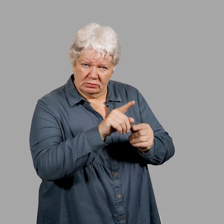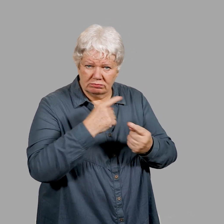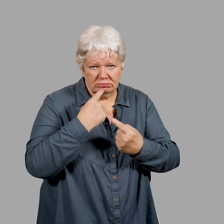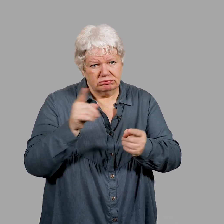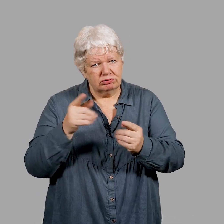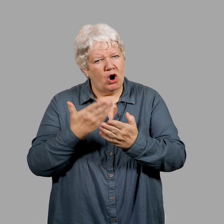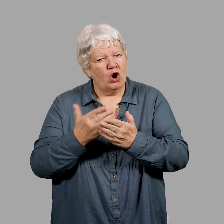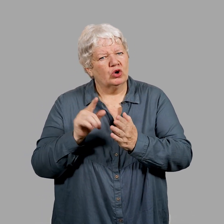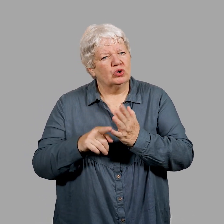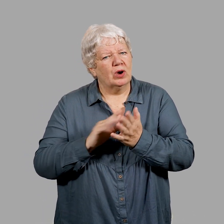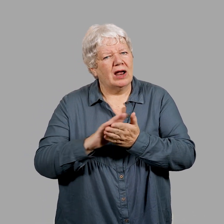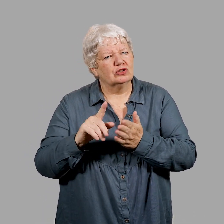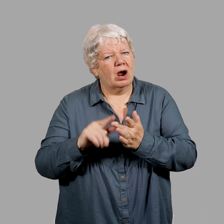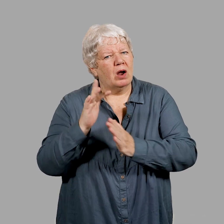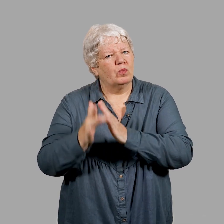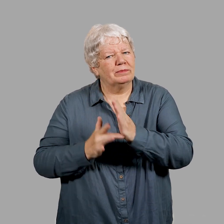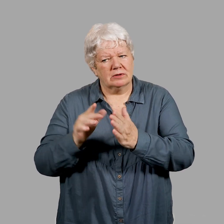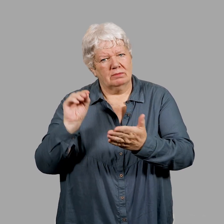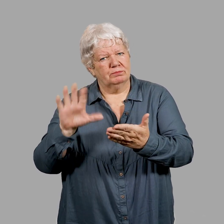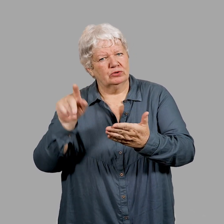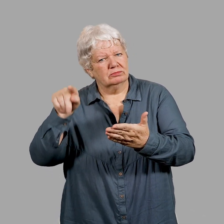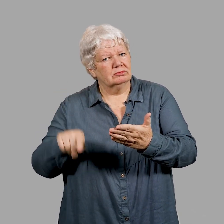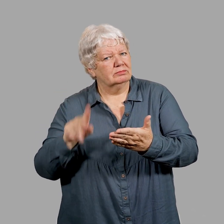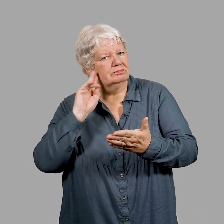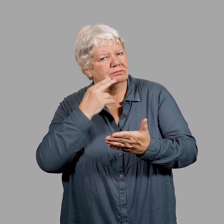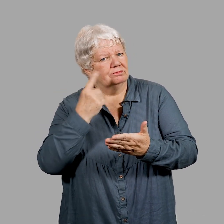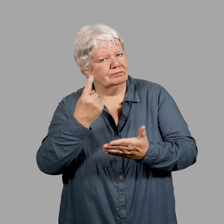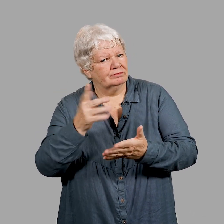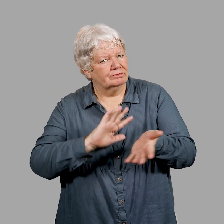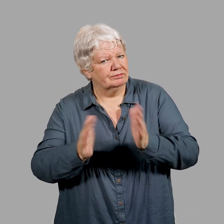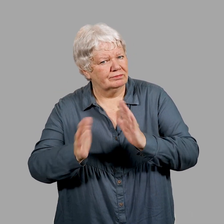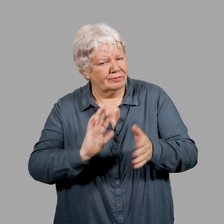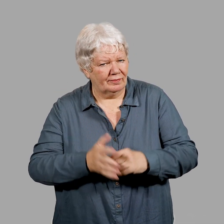to disclose via UHI website.